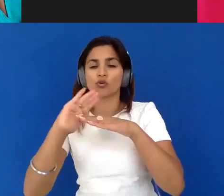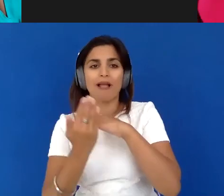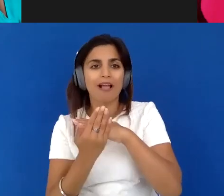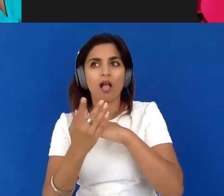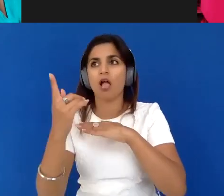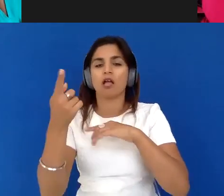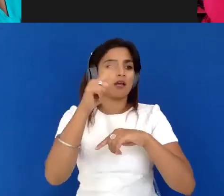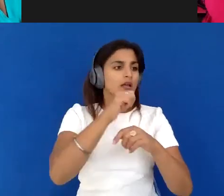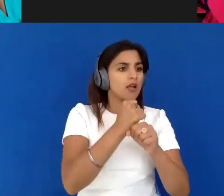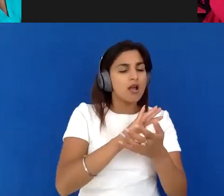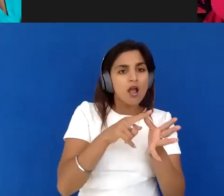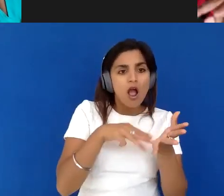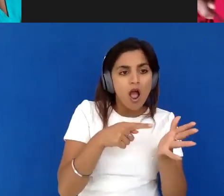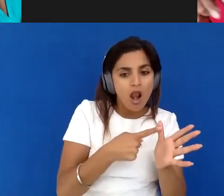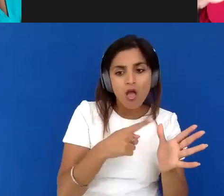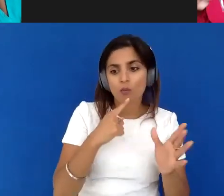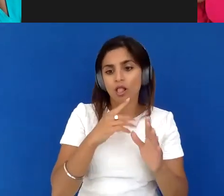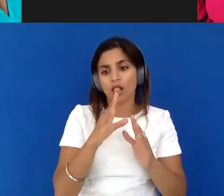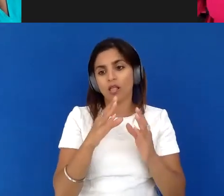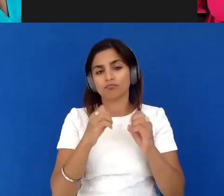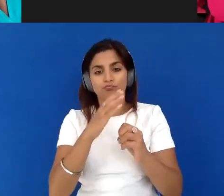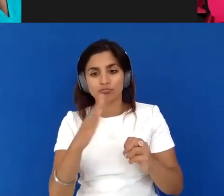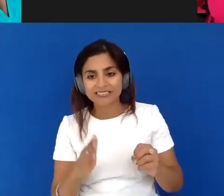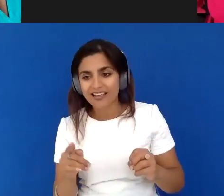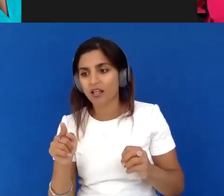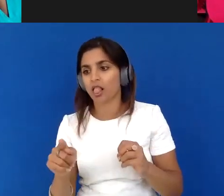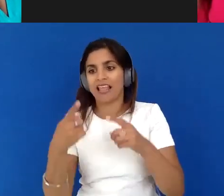Black person in Brazil in India wherever they might be it's affecting all of us